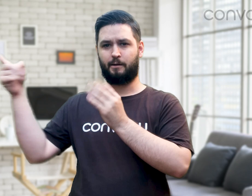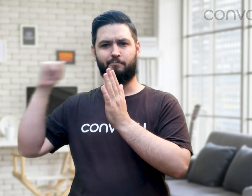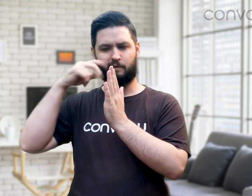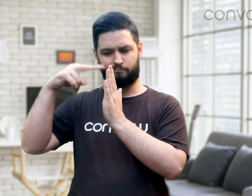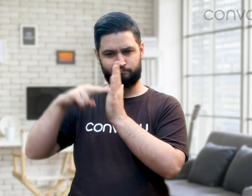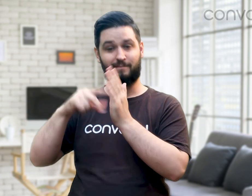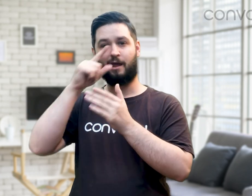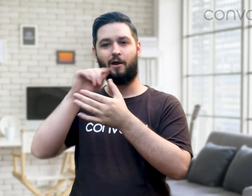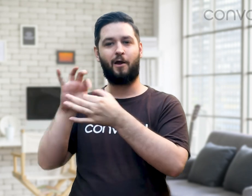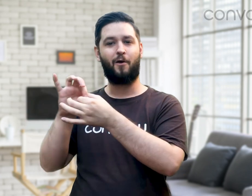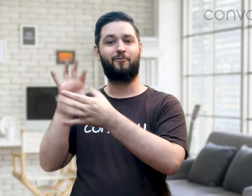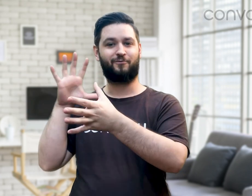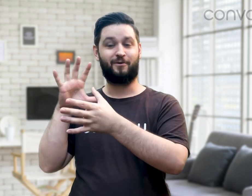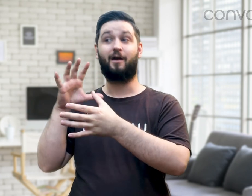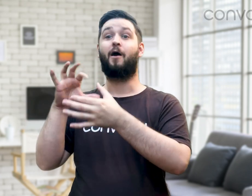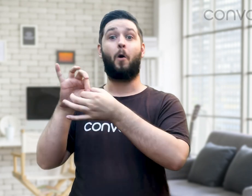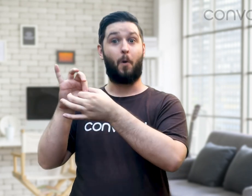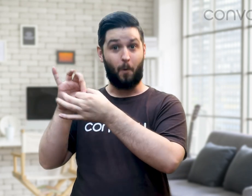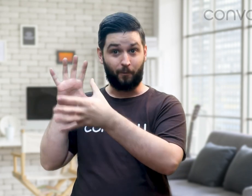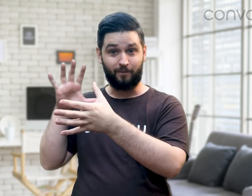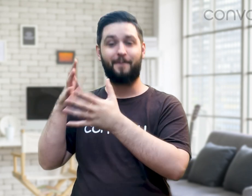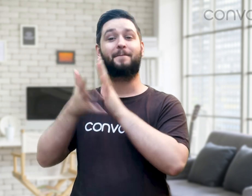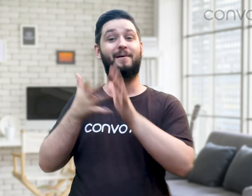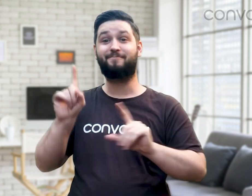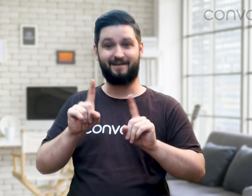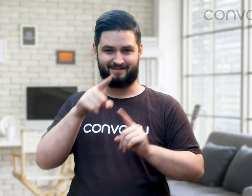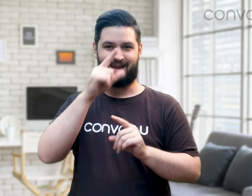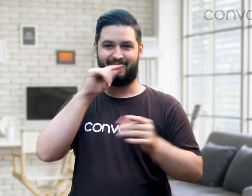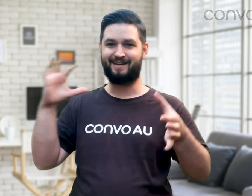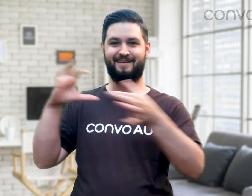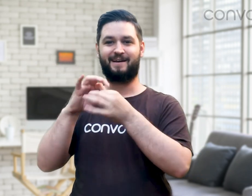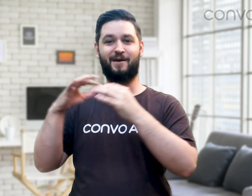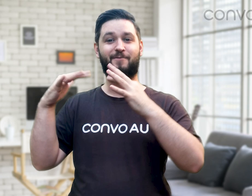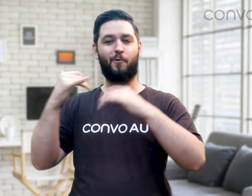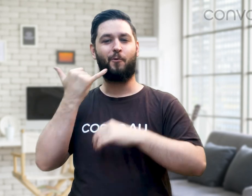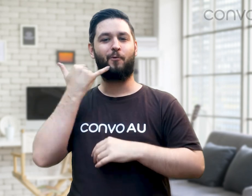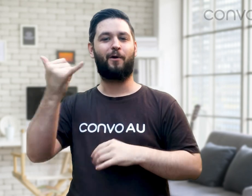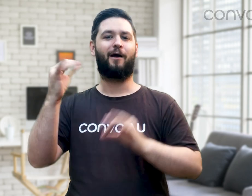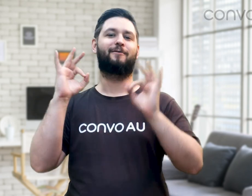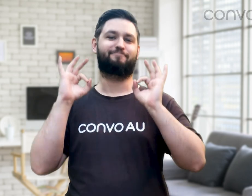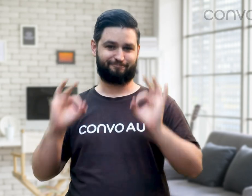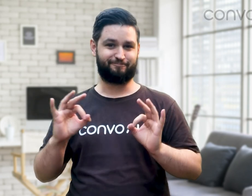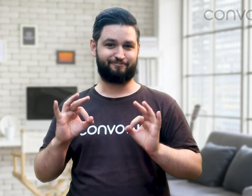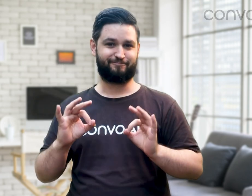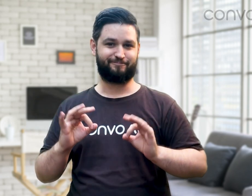once the restriction is lifted, you can connect to the WiFi and make calls with a smoother connection.